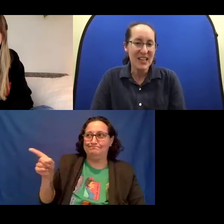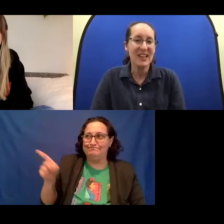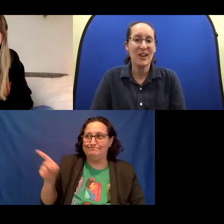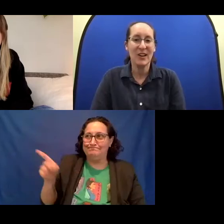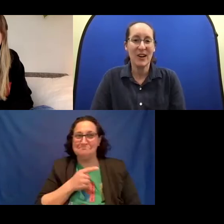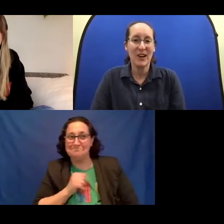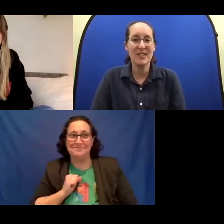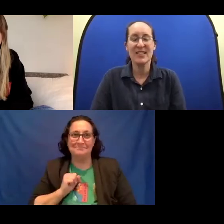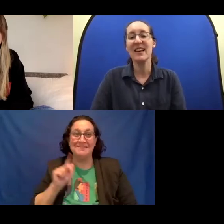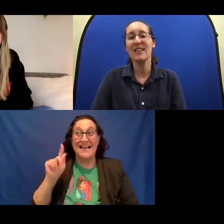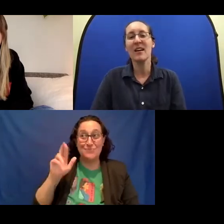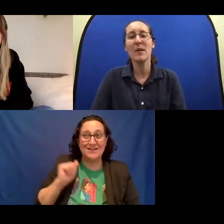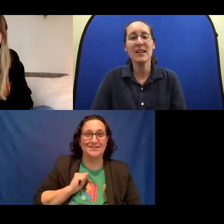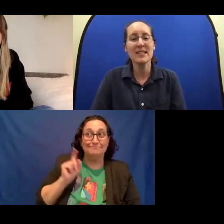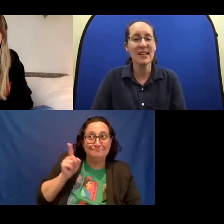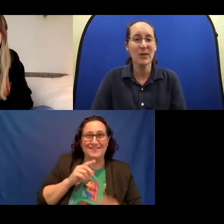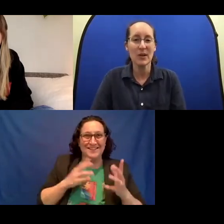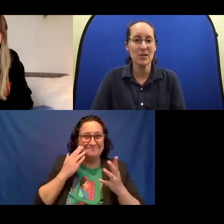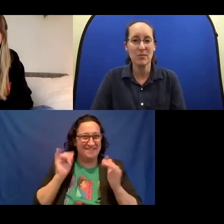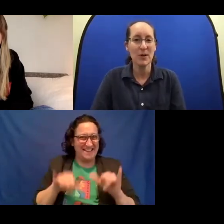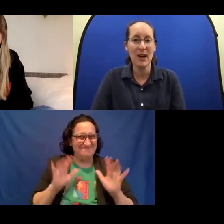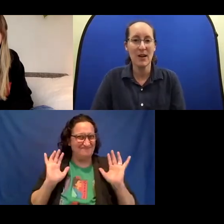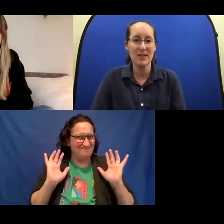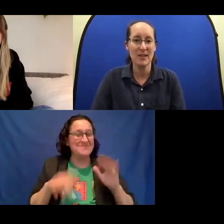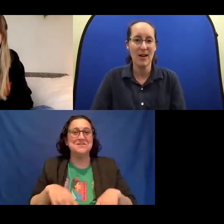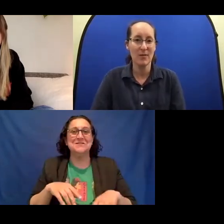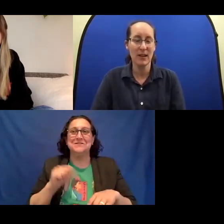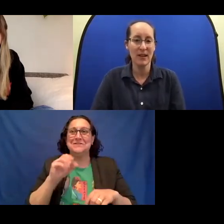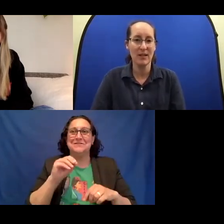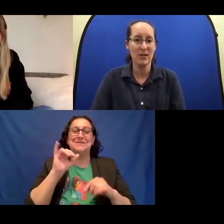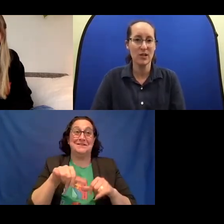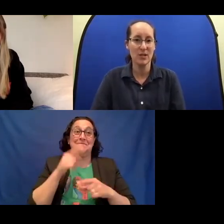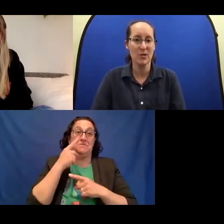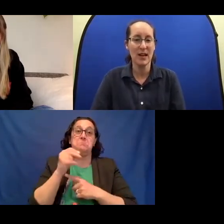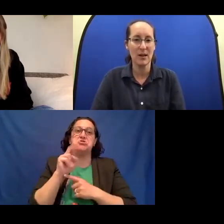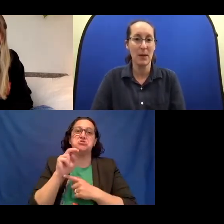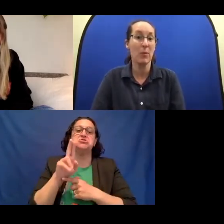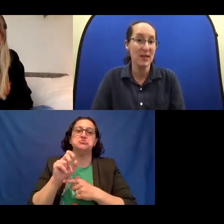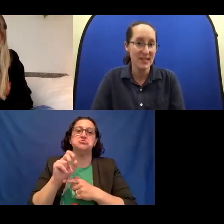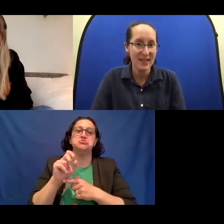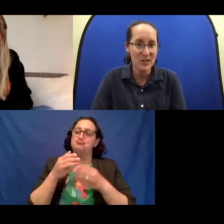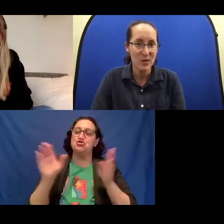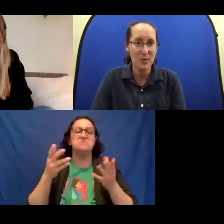her, and hers. In American Sign Language, pronouns are really just created by pointing to a person,